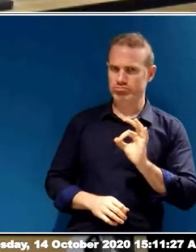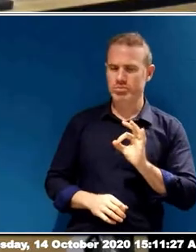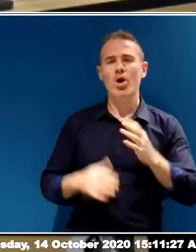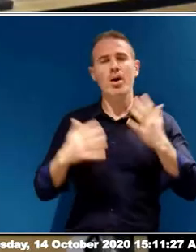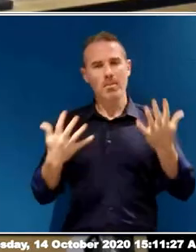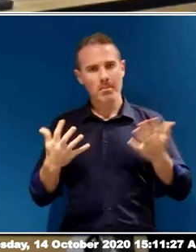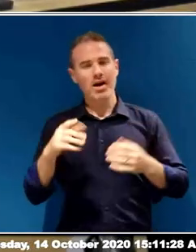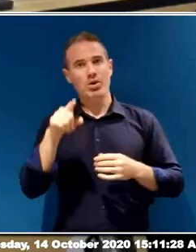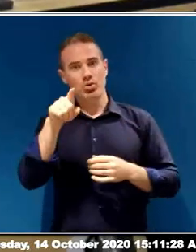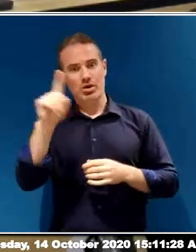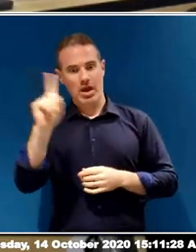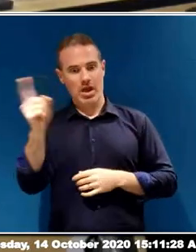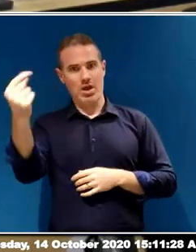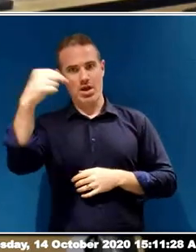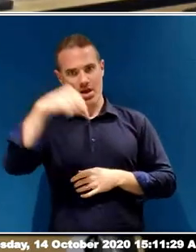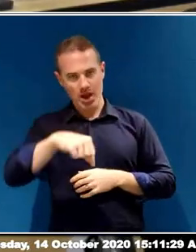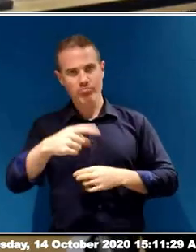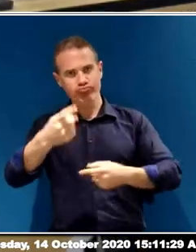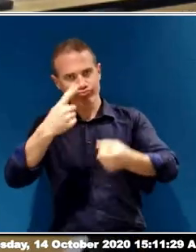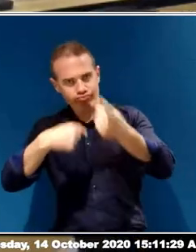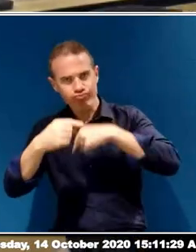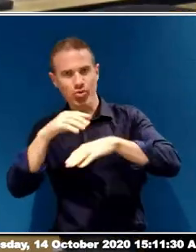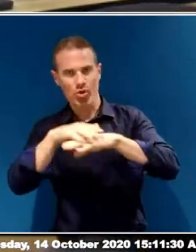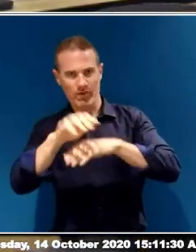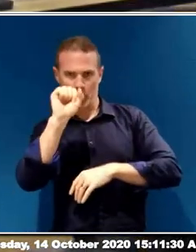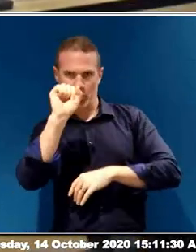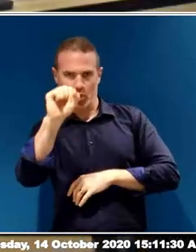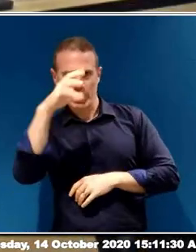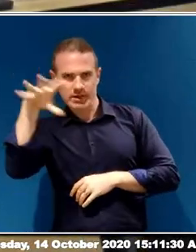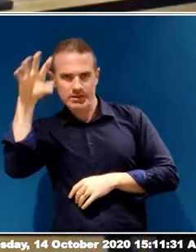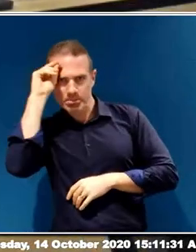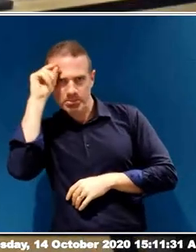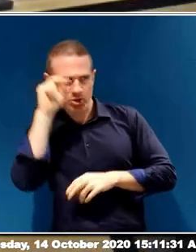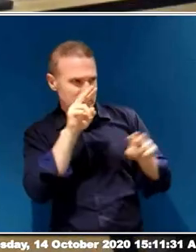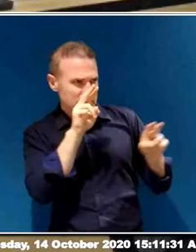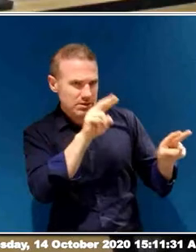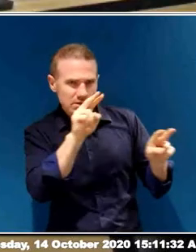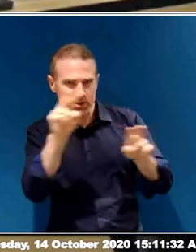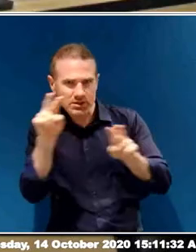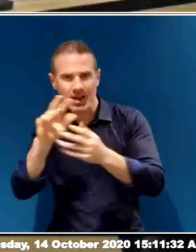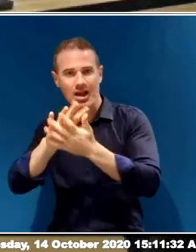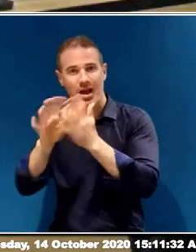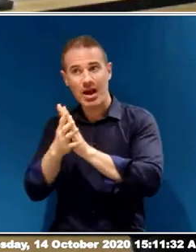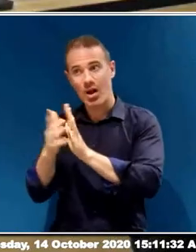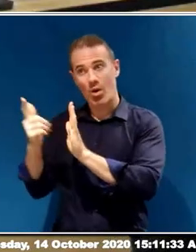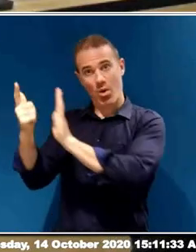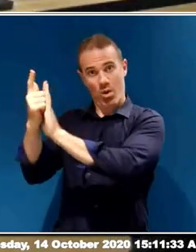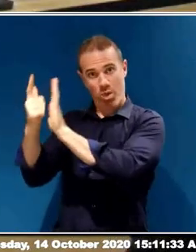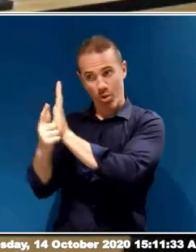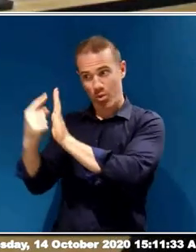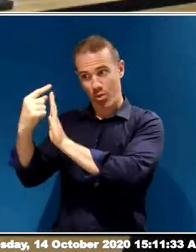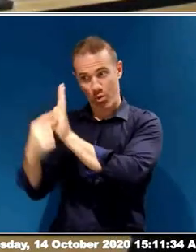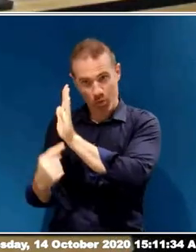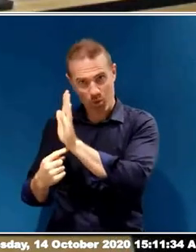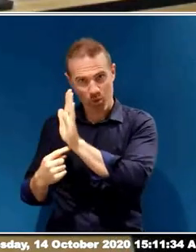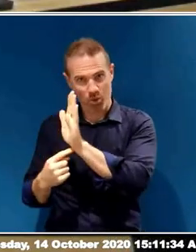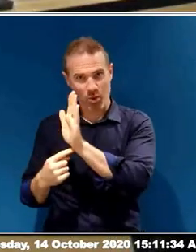seeing the law operating on the ground or being perceived on the ground. Is that a fair summation?